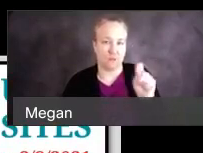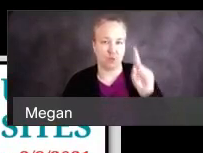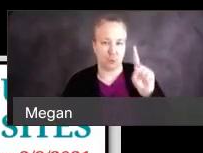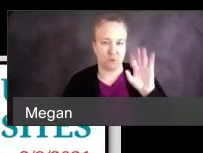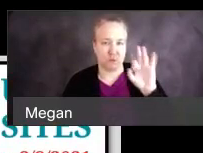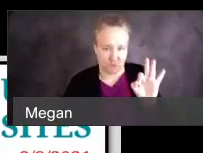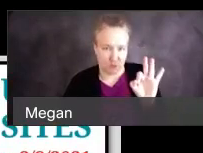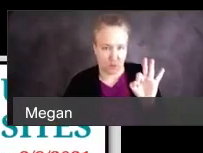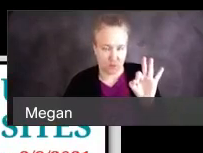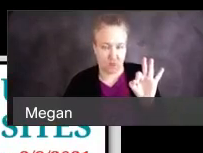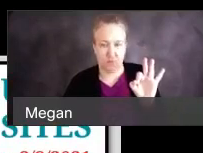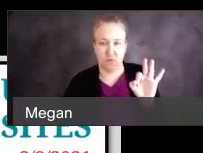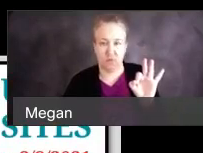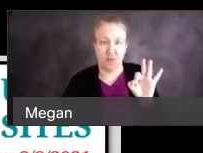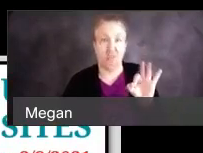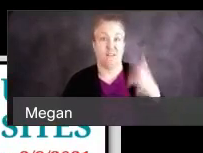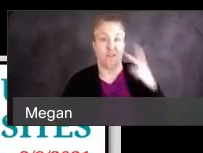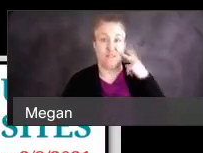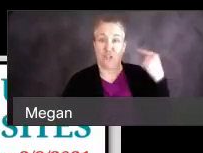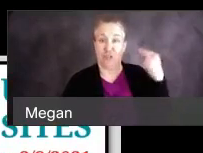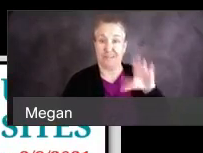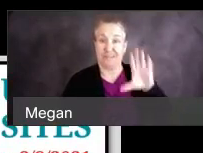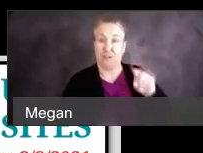by clicking on the green County Testing Information button.